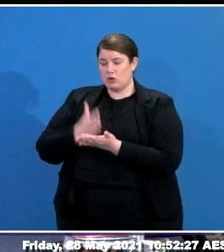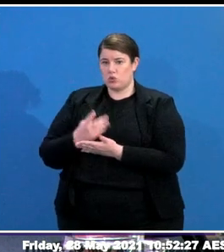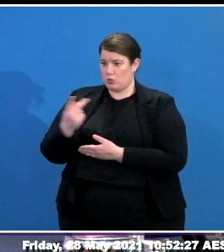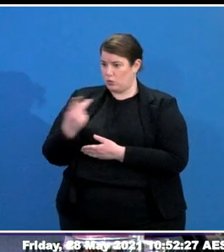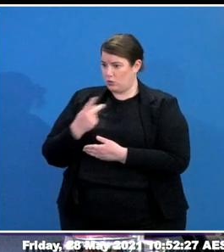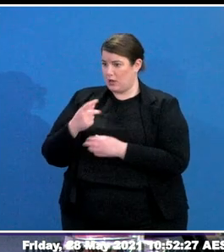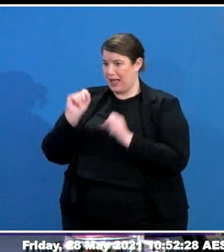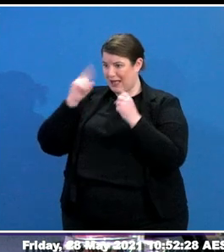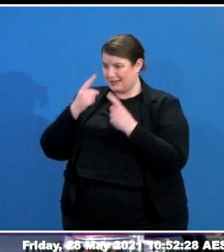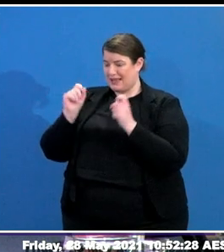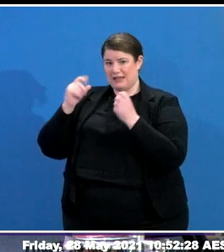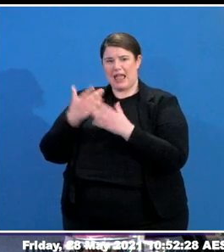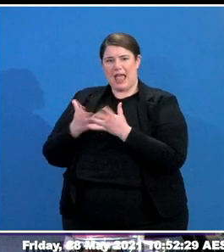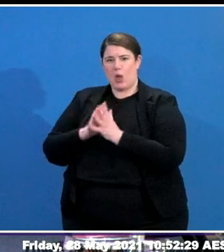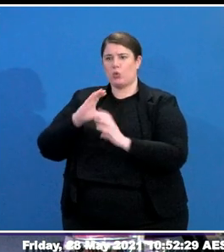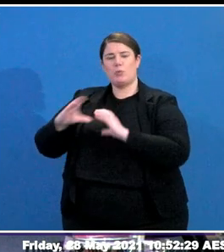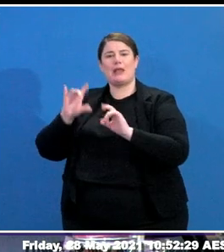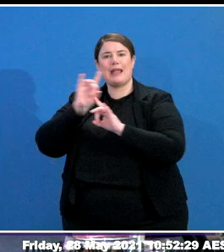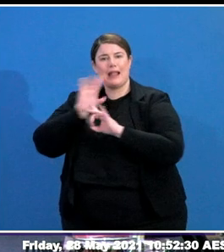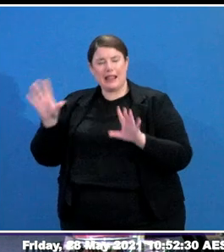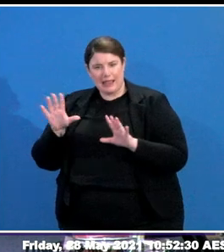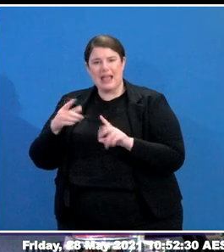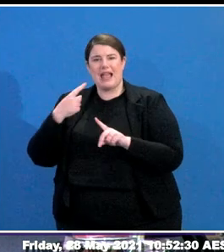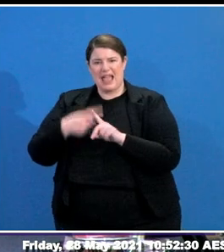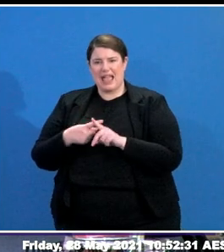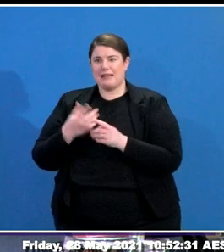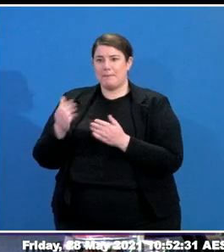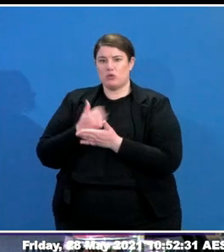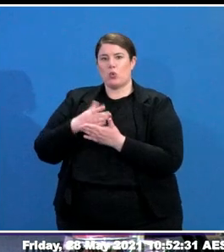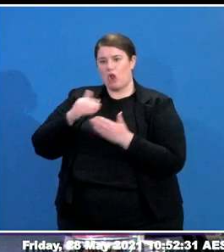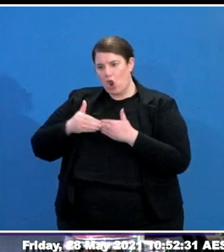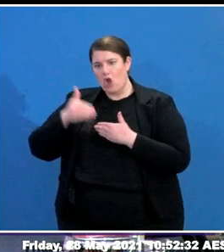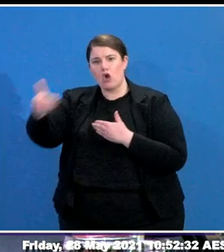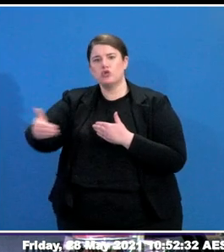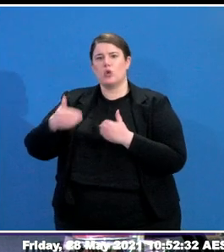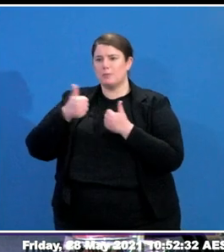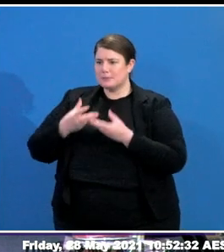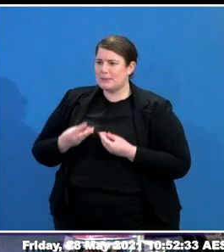communication channels and sustainable communication channels. I think that is very important.